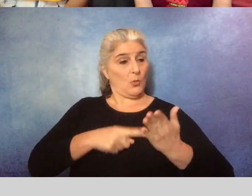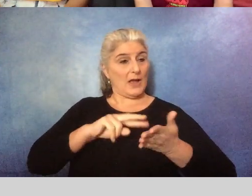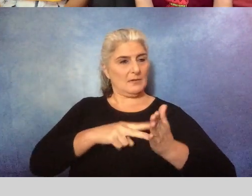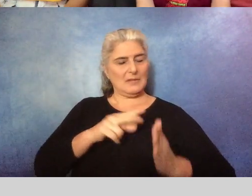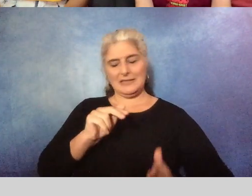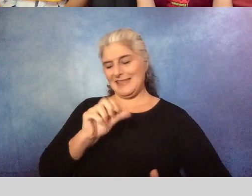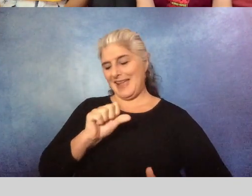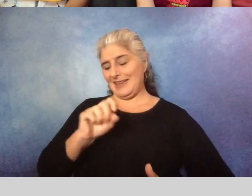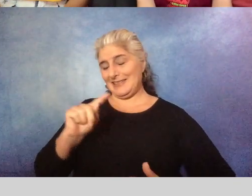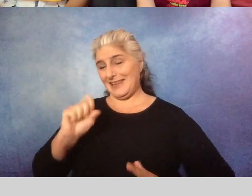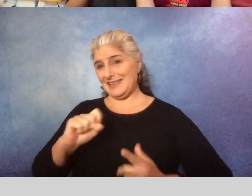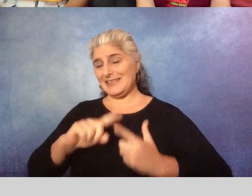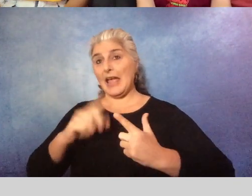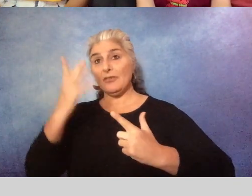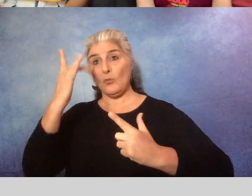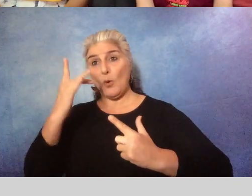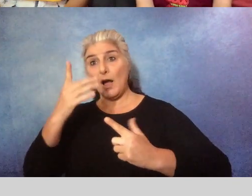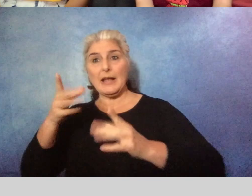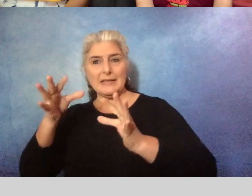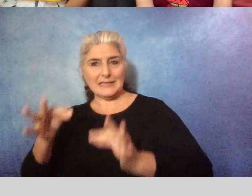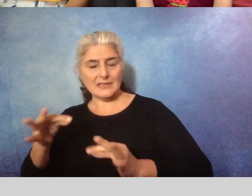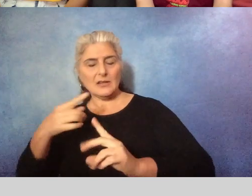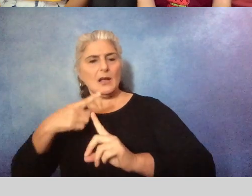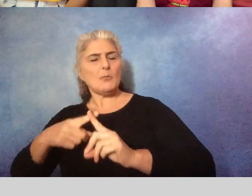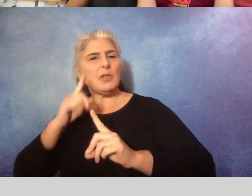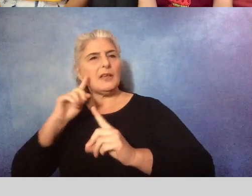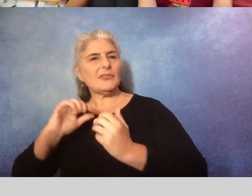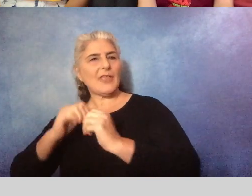to the why, the decisions and to the how